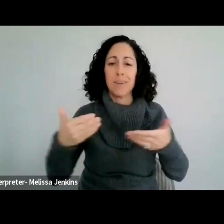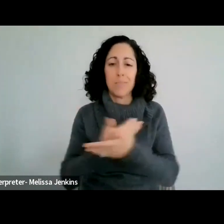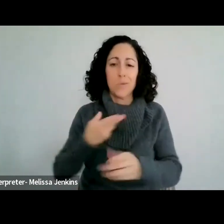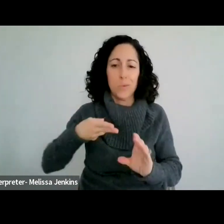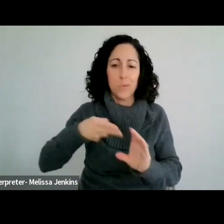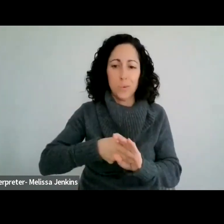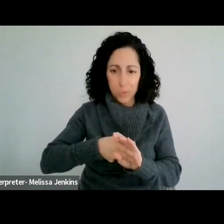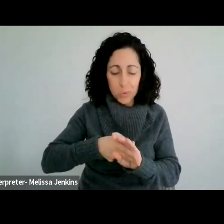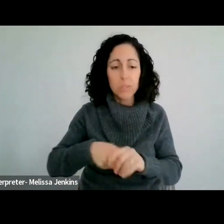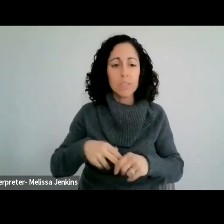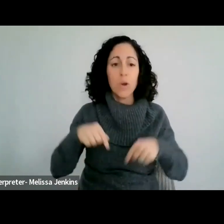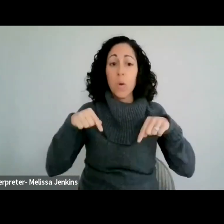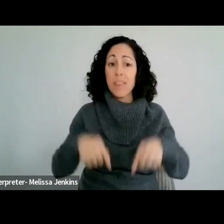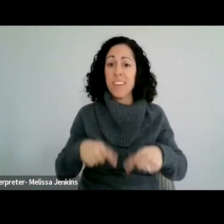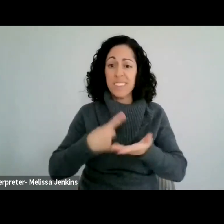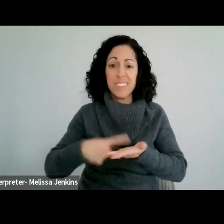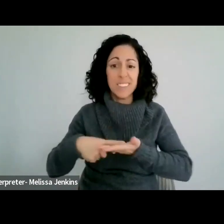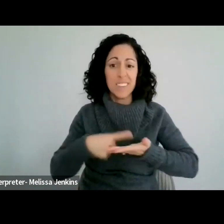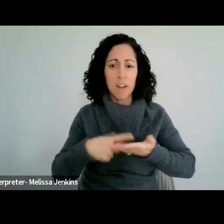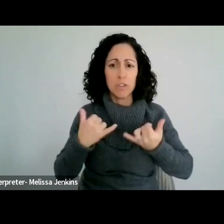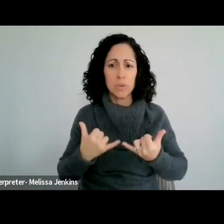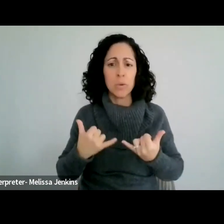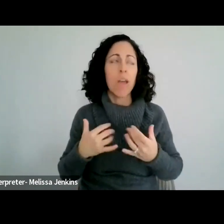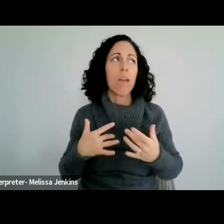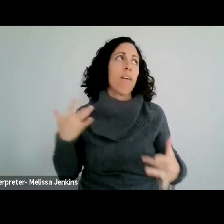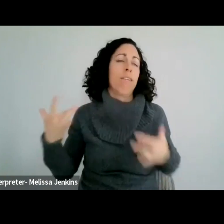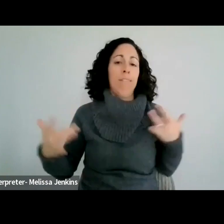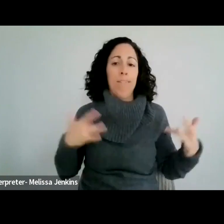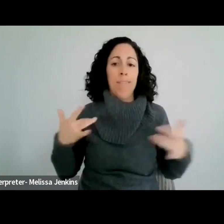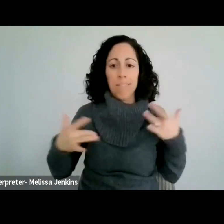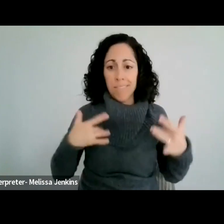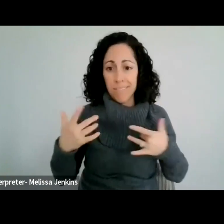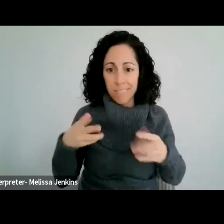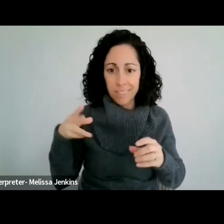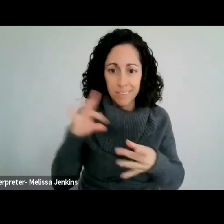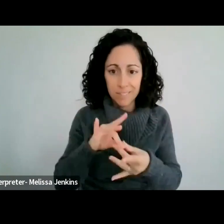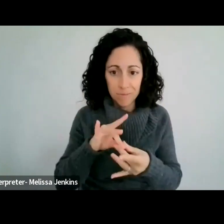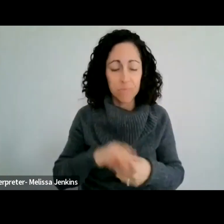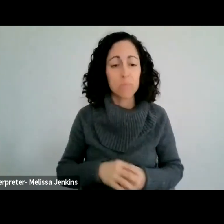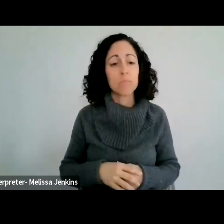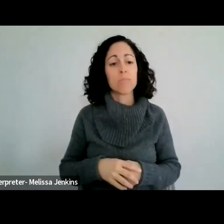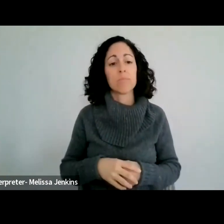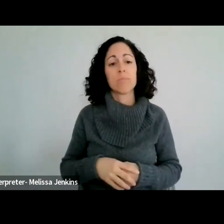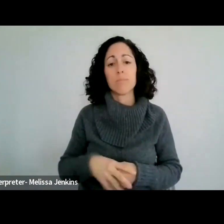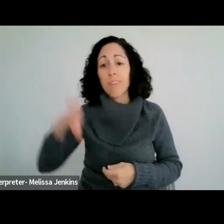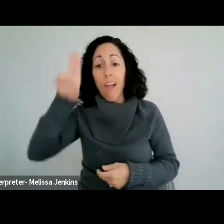I wanted to thank the Usher Coalition for their wonderful, ongoing partnership with ProQR.